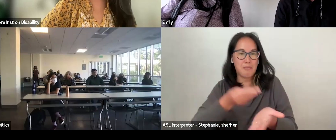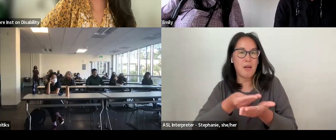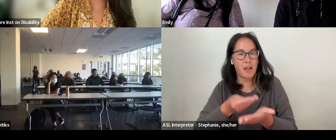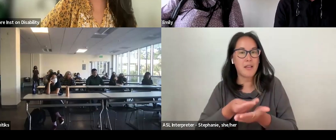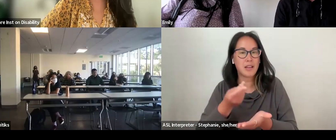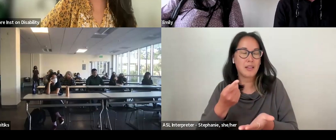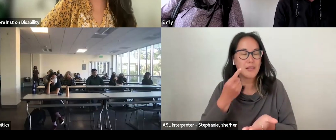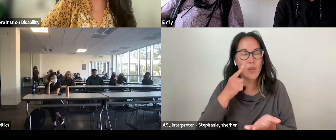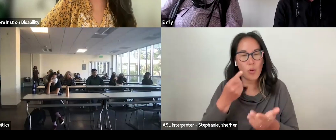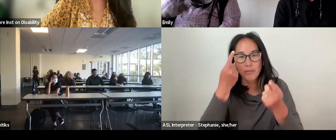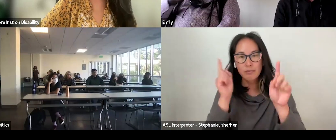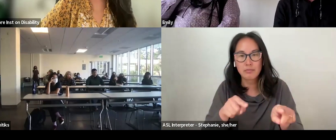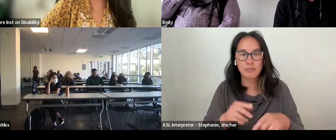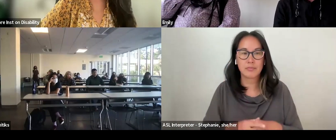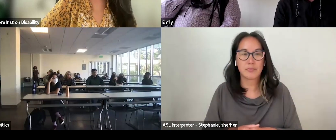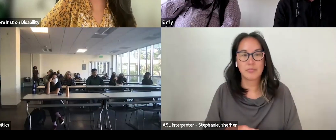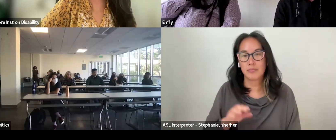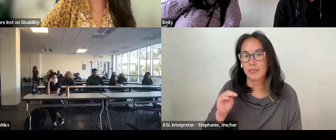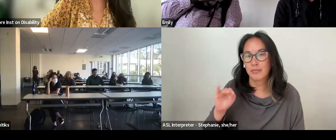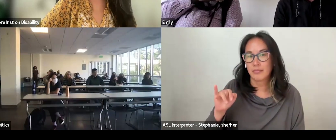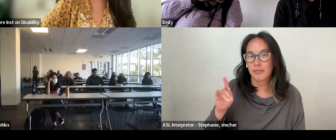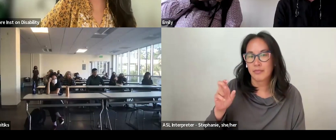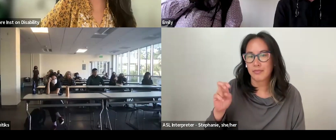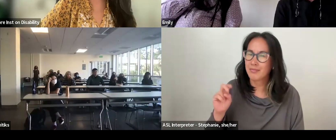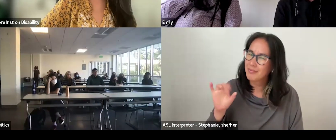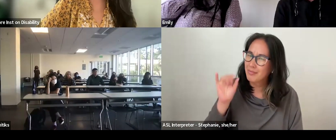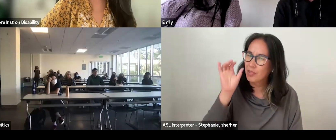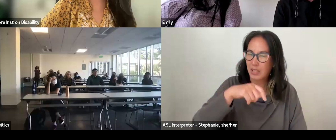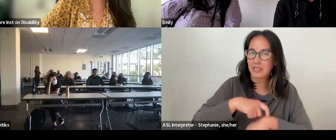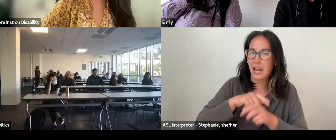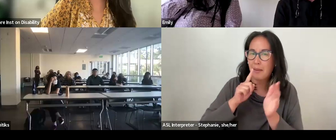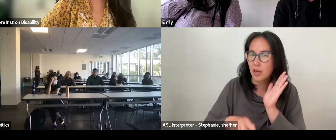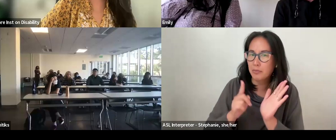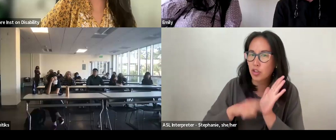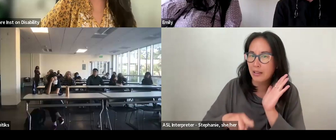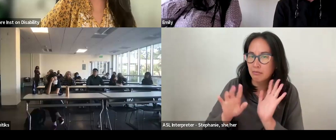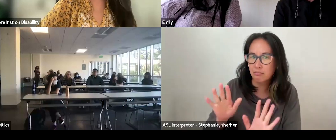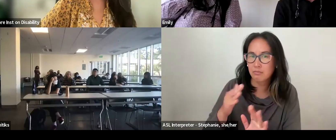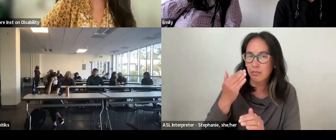Yeah, that's strange. Let me just do a quick time check. How are we doing on time? Because I know we want to get some -- First pass to Shaina.